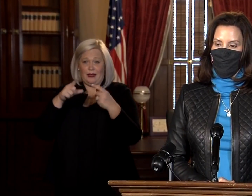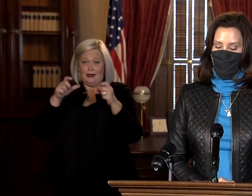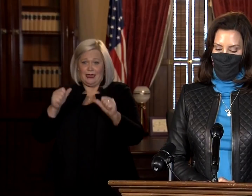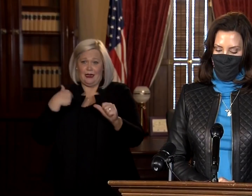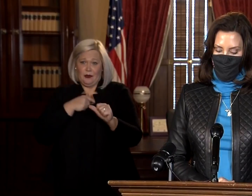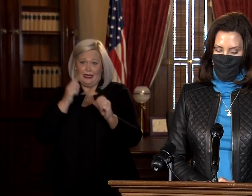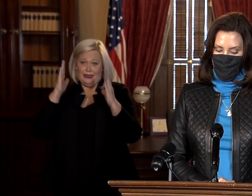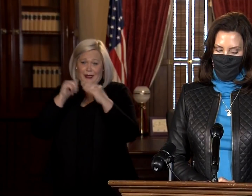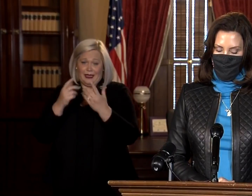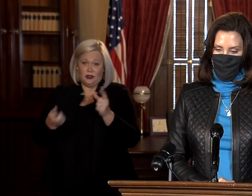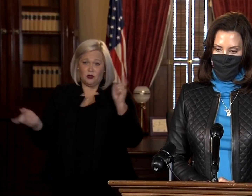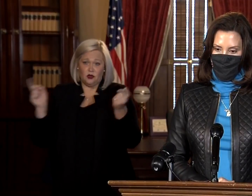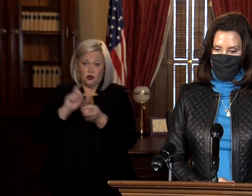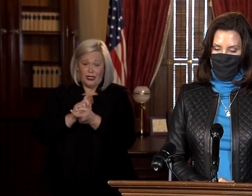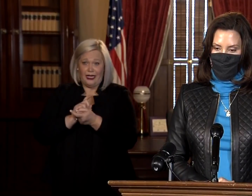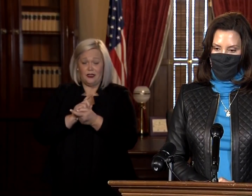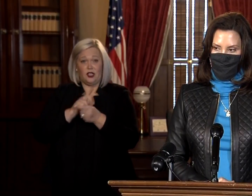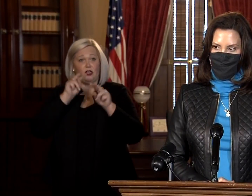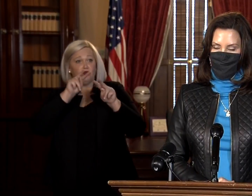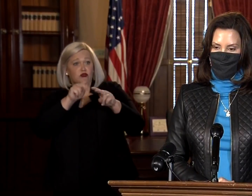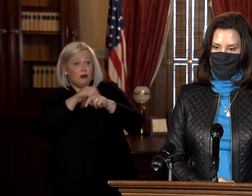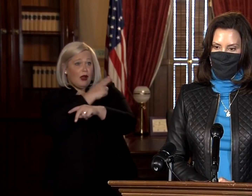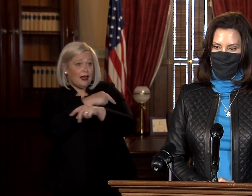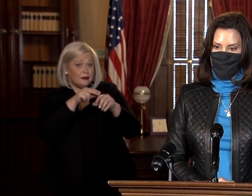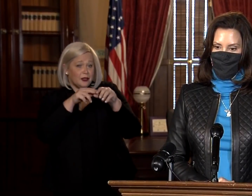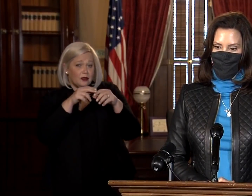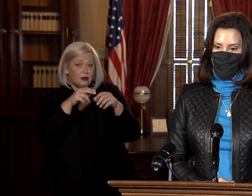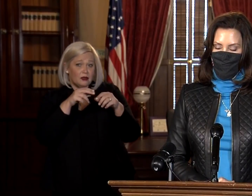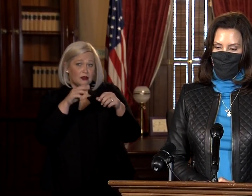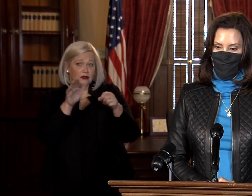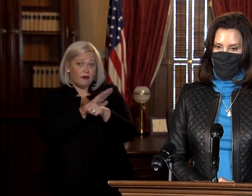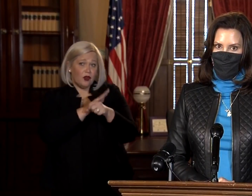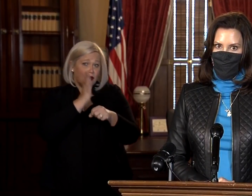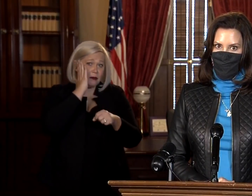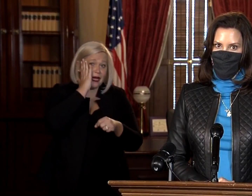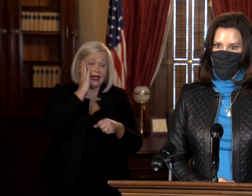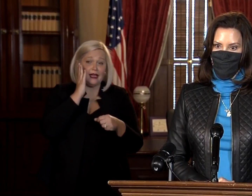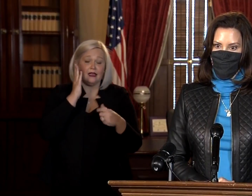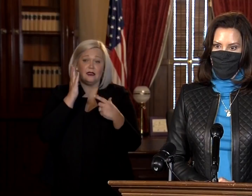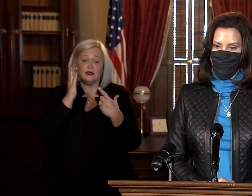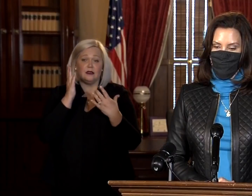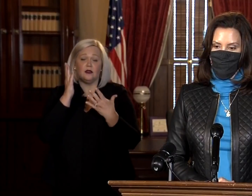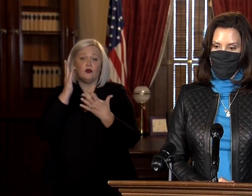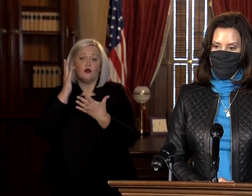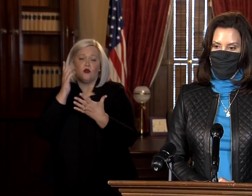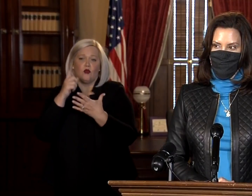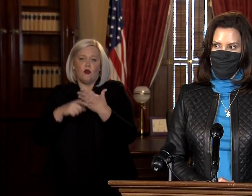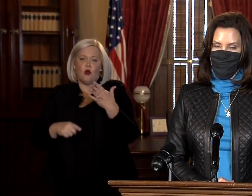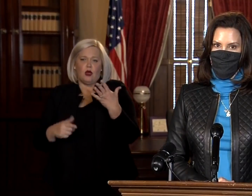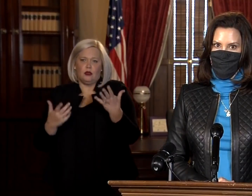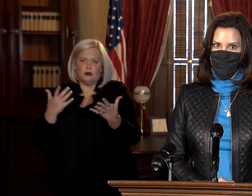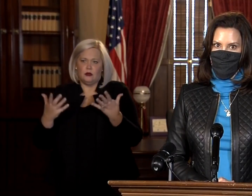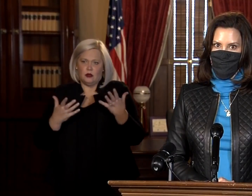eased? What data points are you looking What data points are you looking for? for? Are we watching hospital levels, Are we watching hospital levels, are there still concerns there,